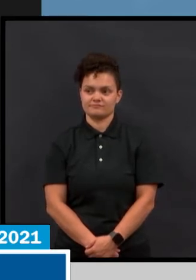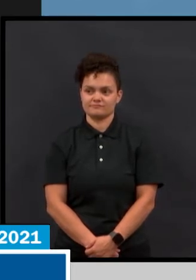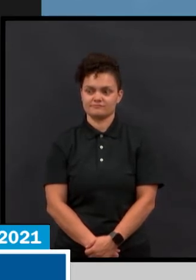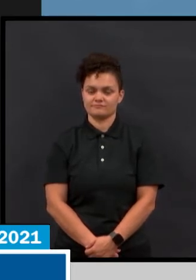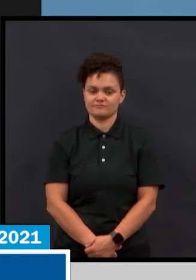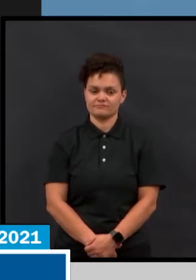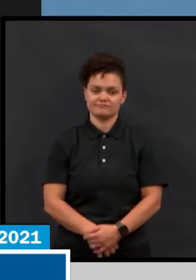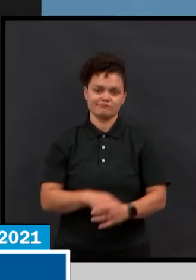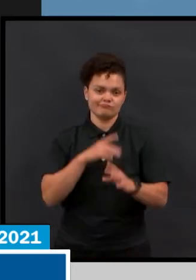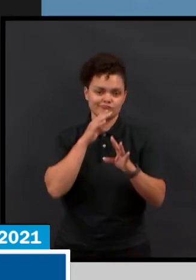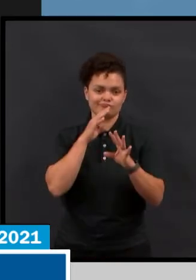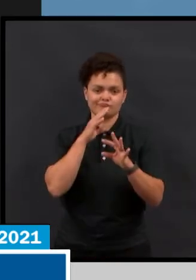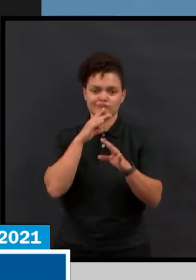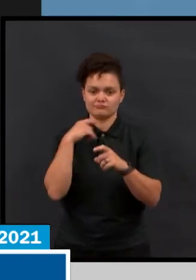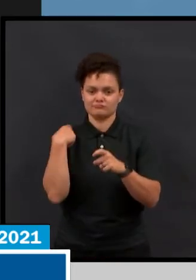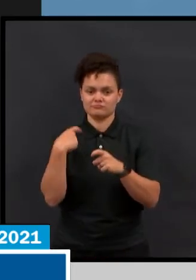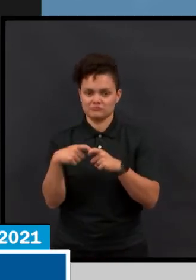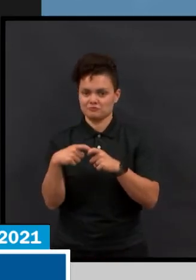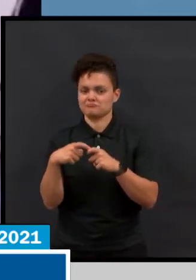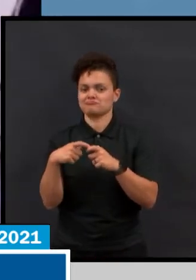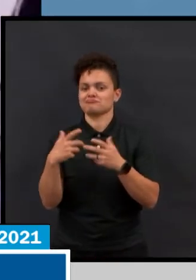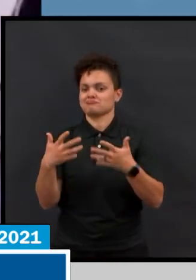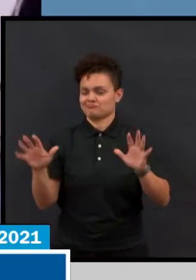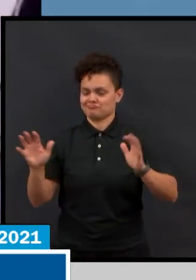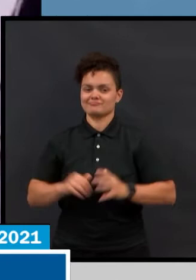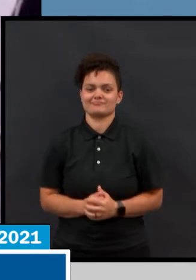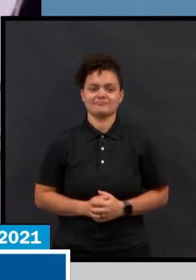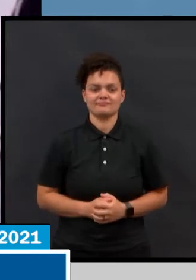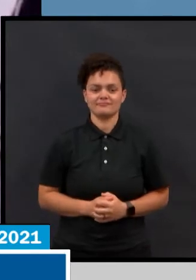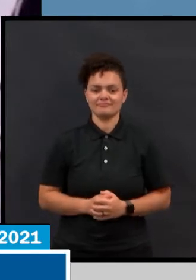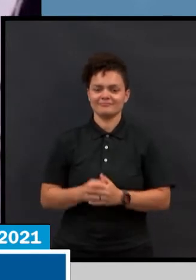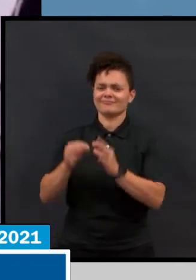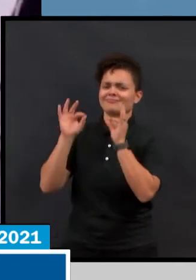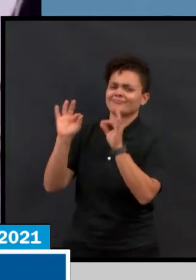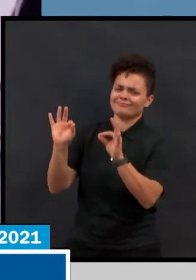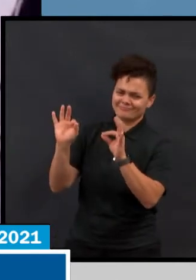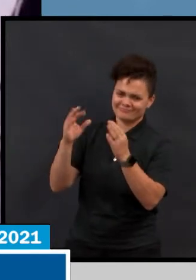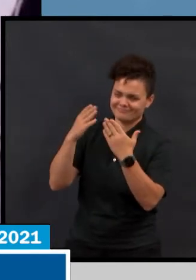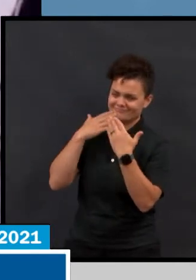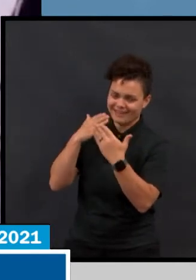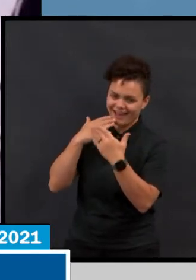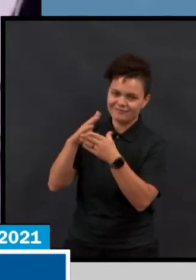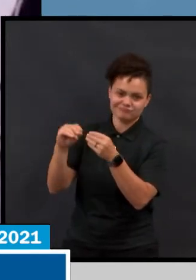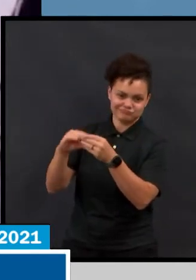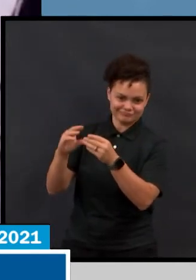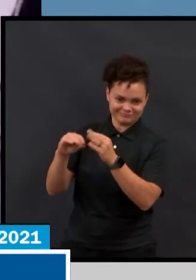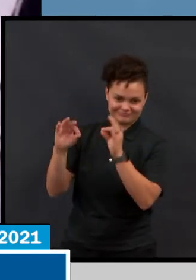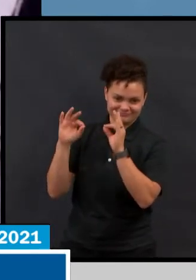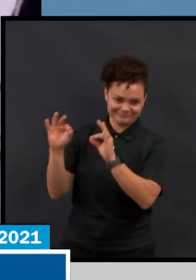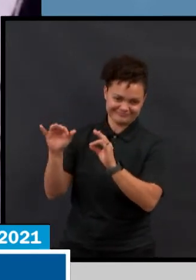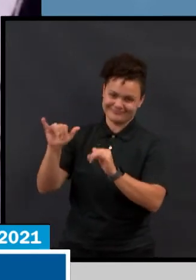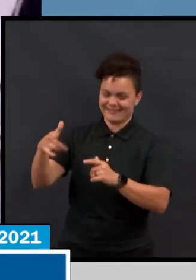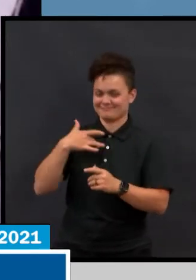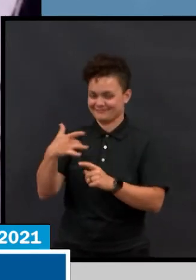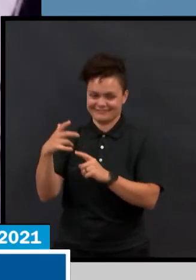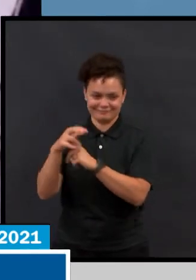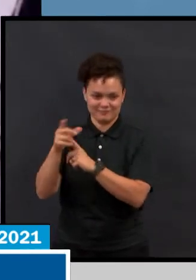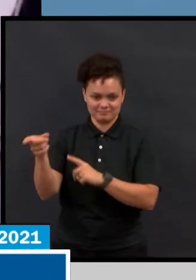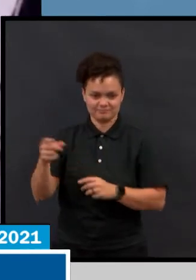gracias oh that was beautiful valentina as usual now if you need access to american sign language